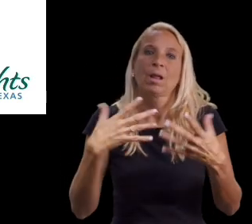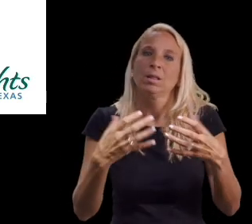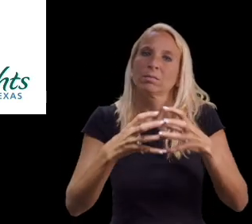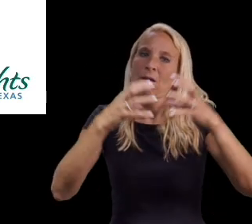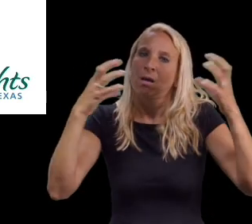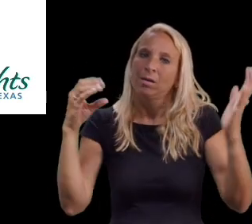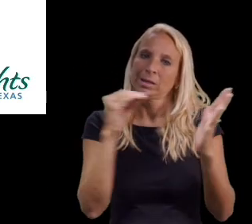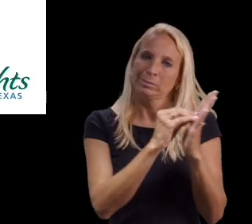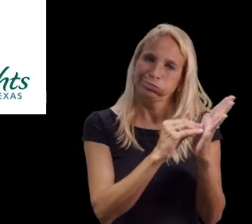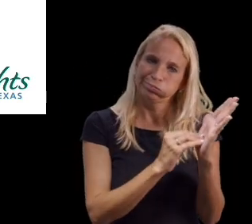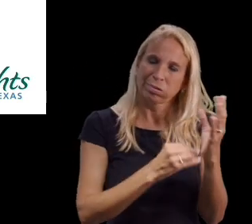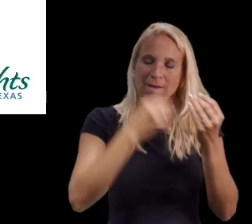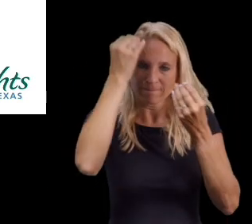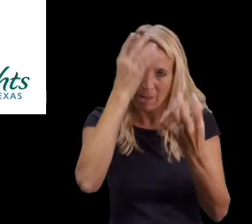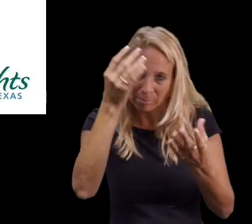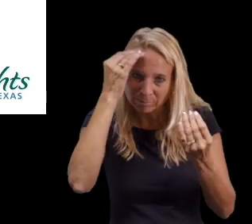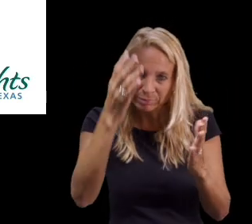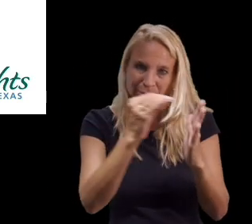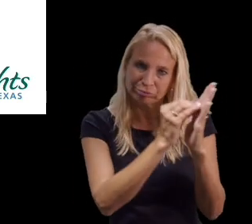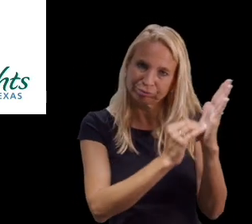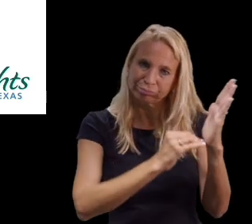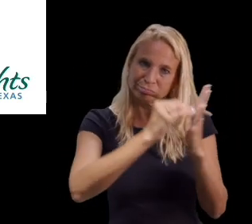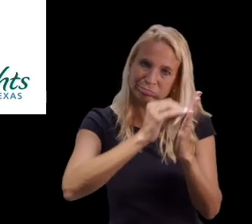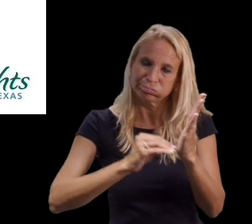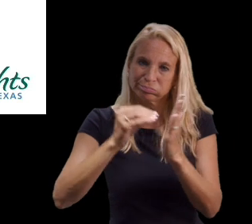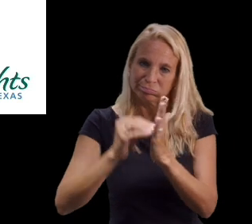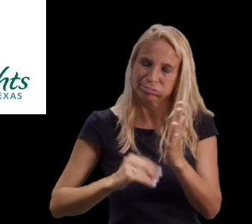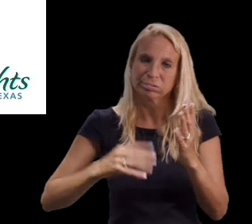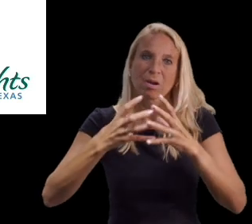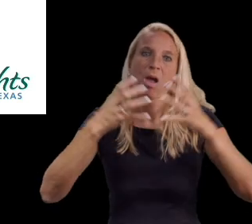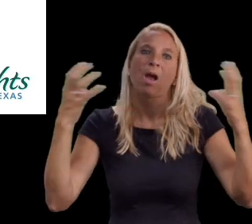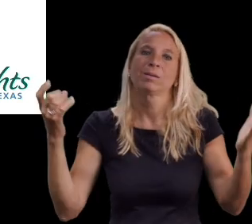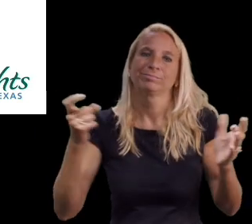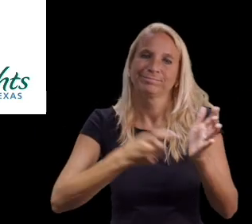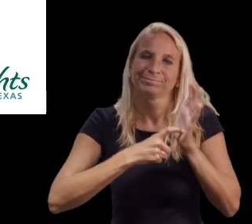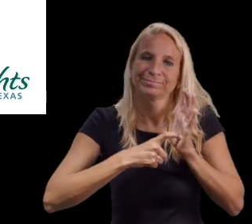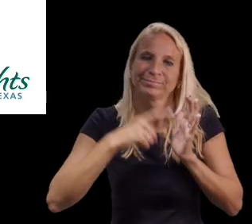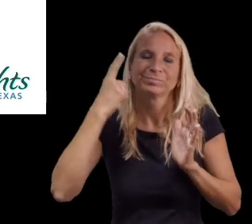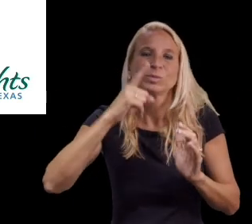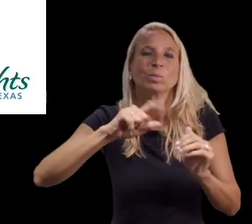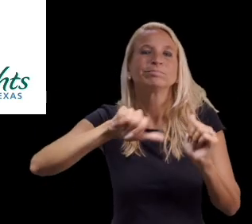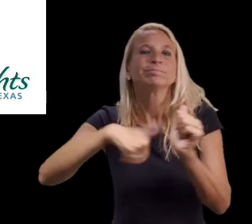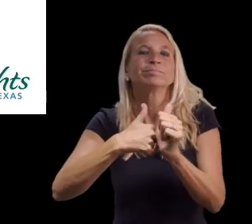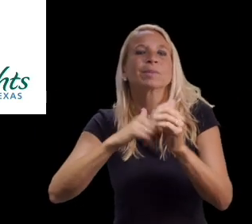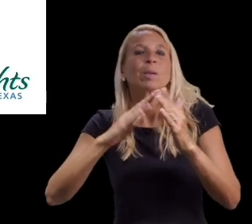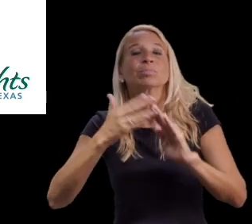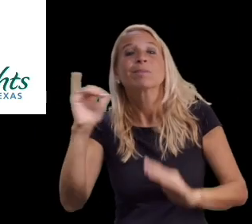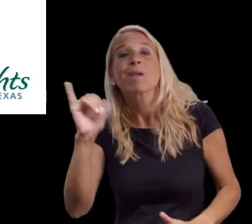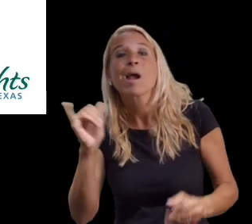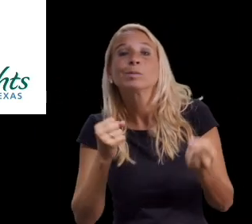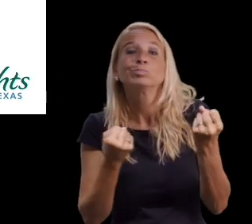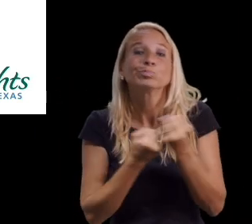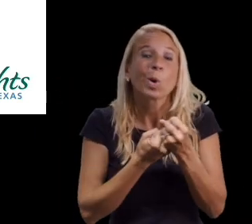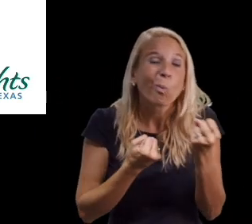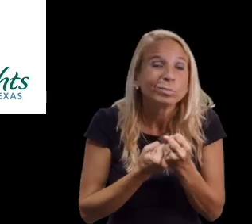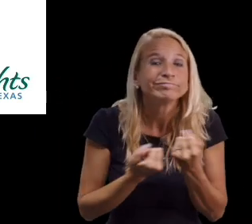It does require a lot of documentation, and data and attempts for alternative community ex supports.